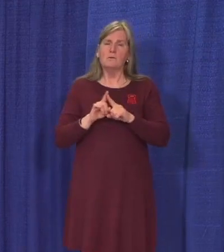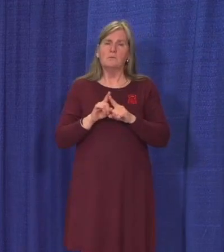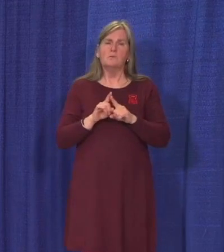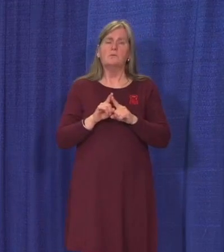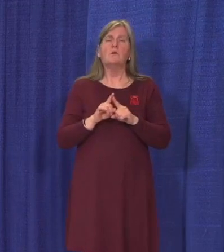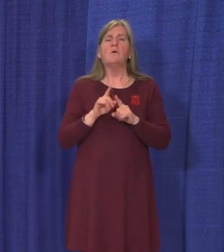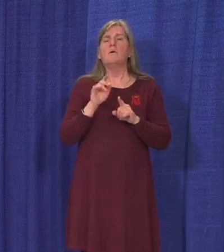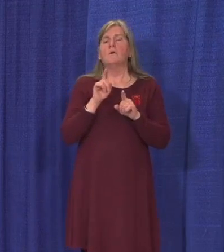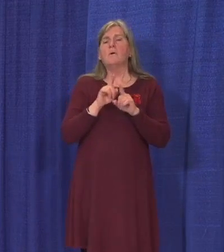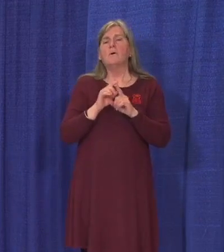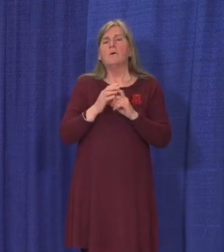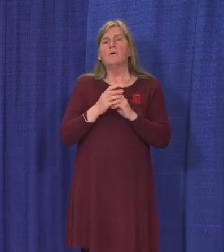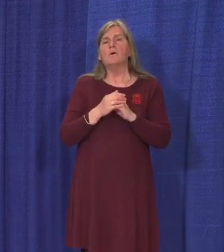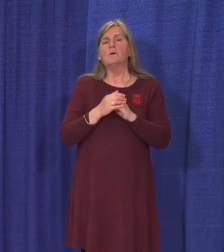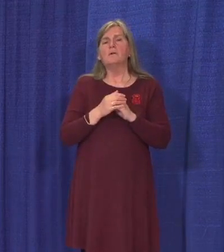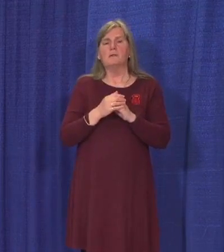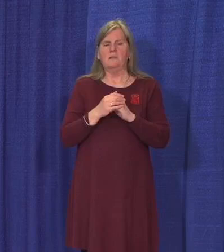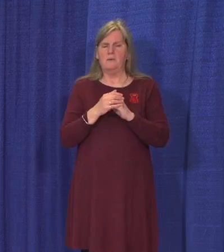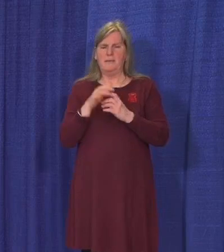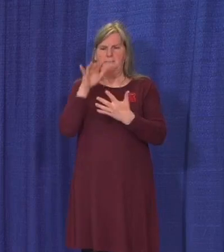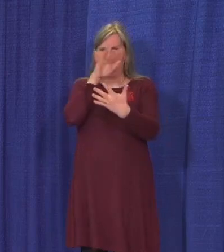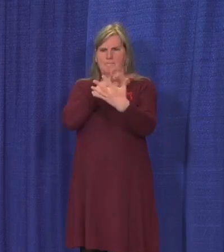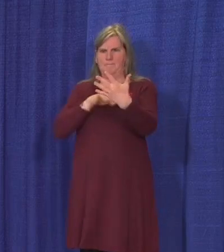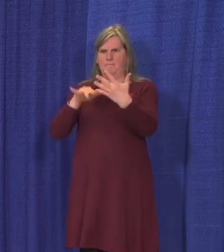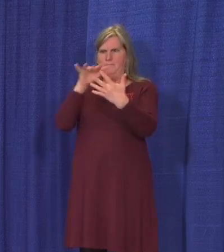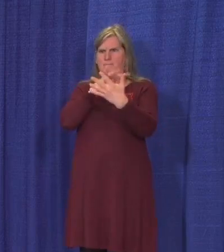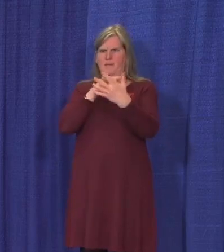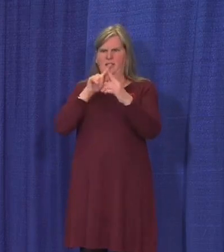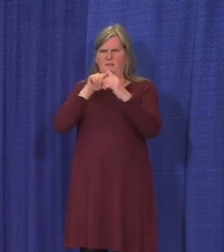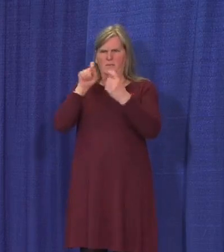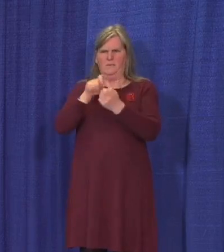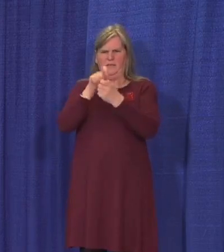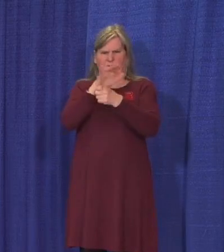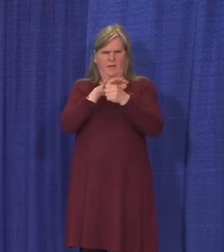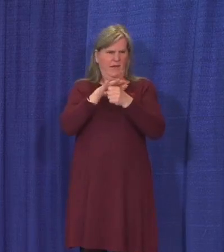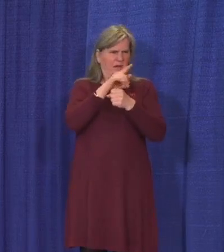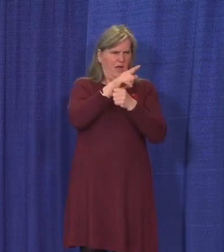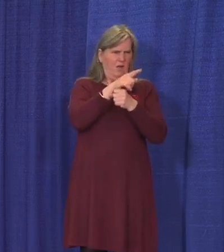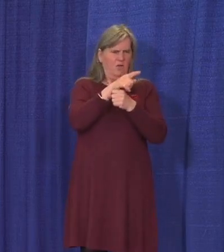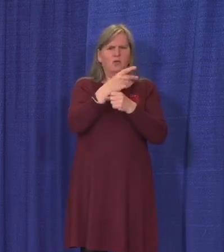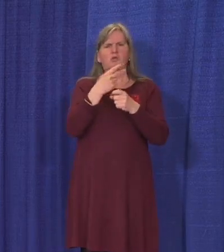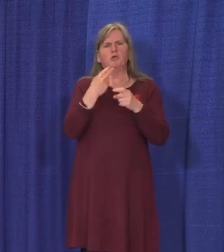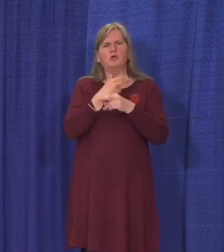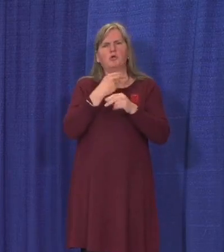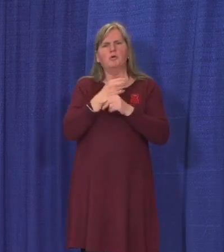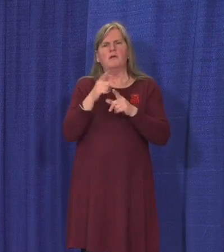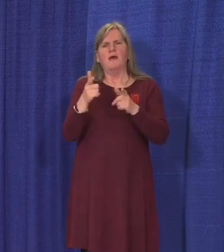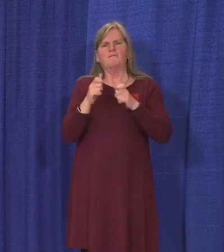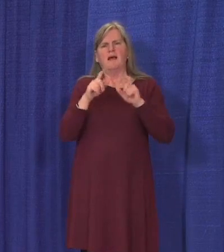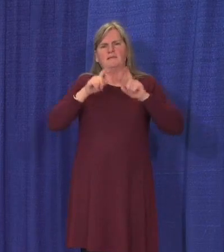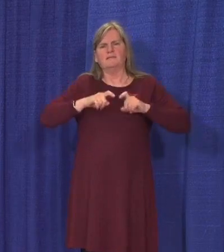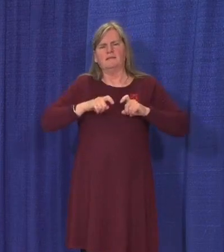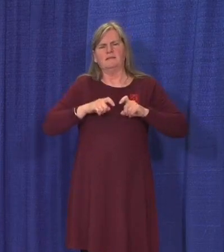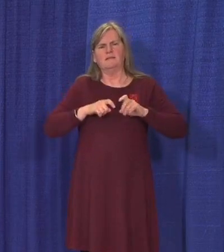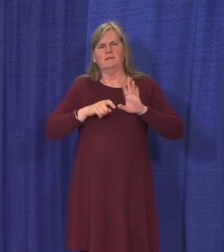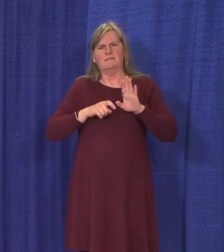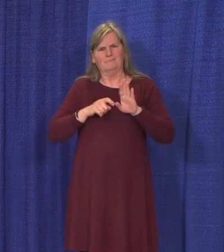rapidly characterize potential outbreaks through proactive screening.